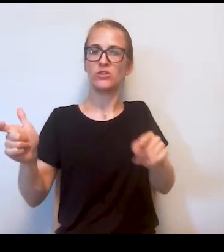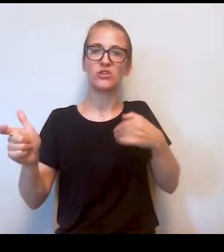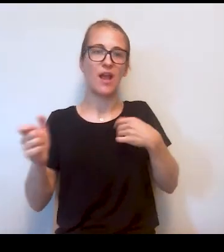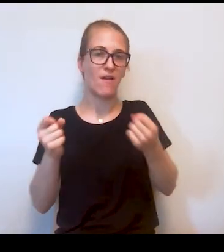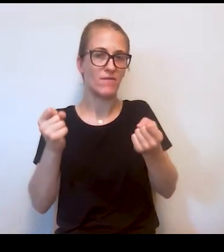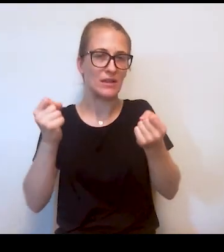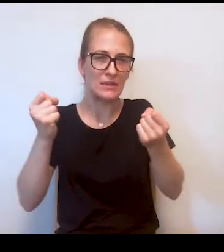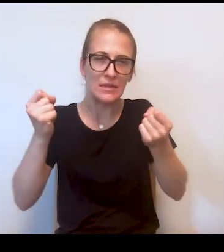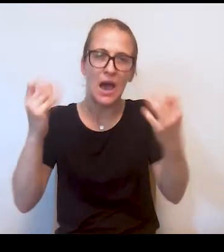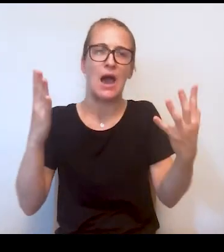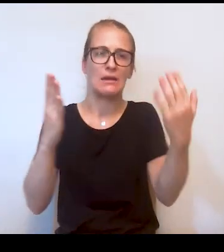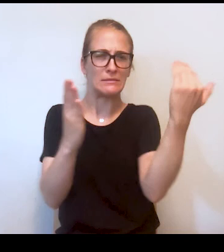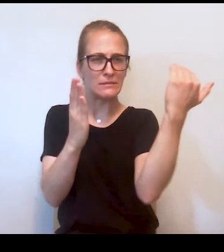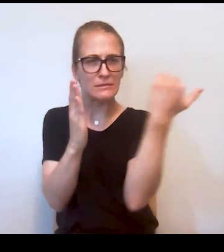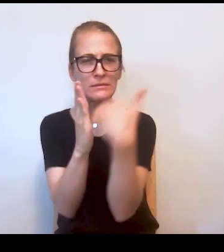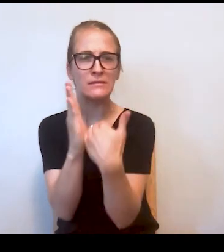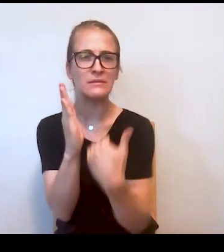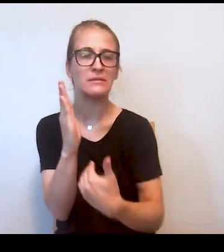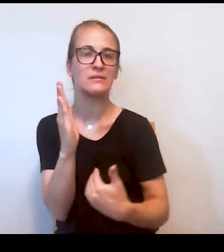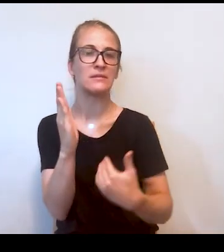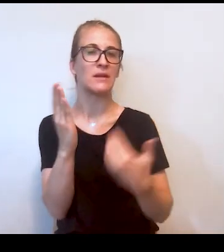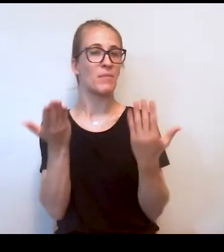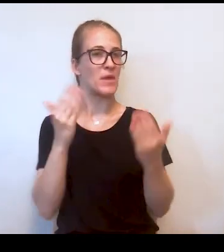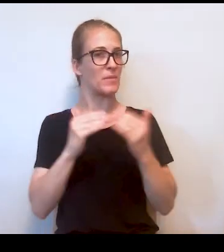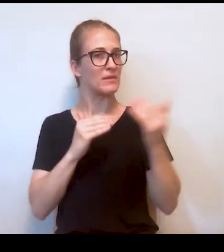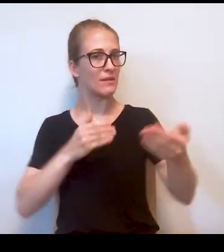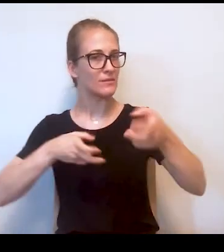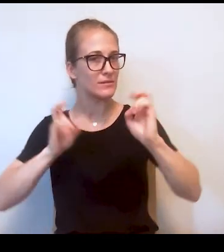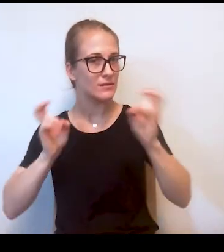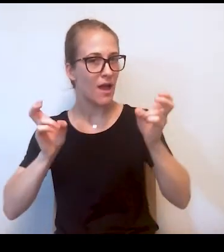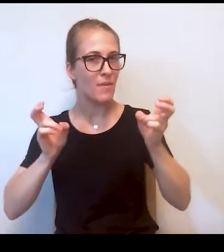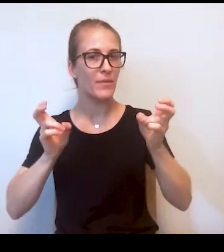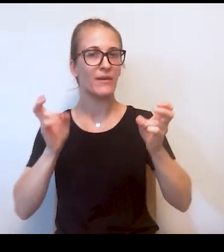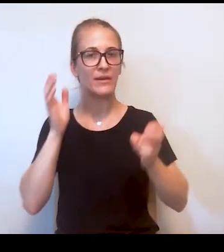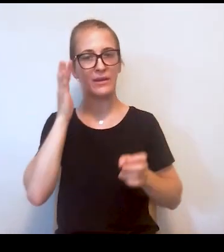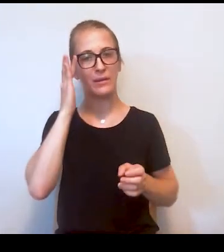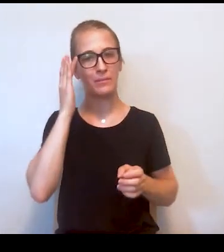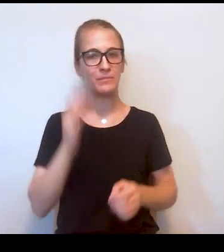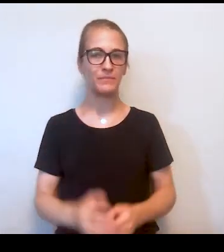but even if there's a way people on the website can find out things that you need,